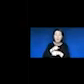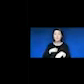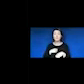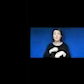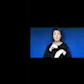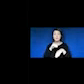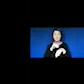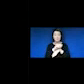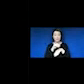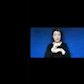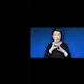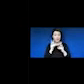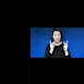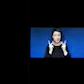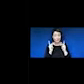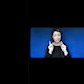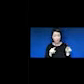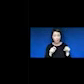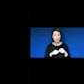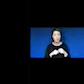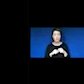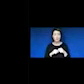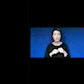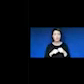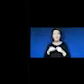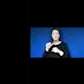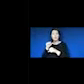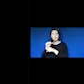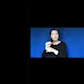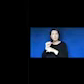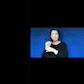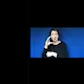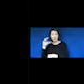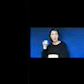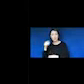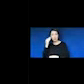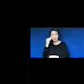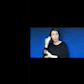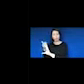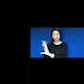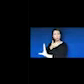so that the employer knows that ahead of time and we have negotiated that in the employment